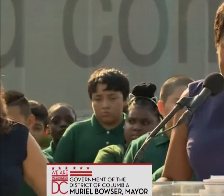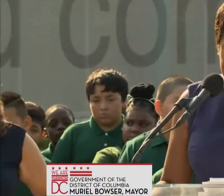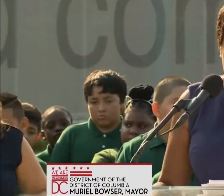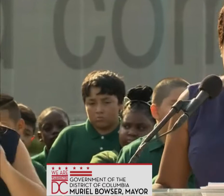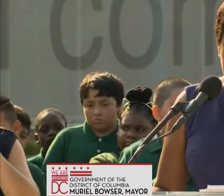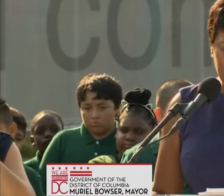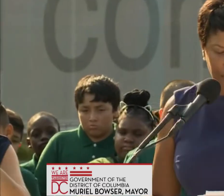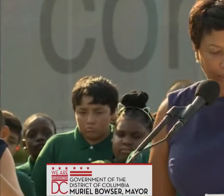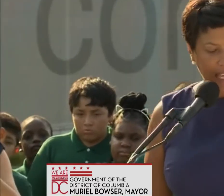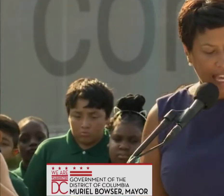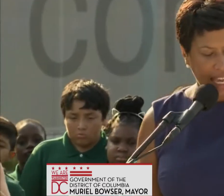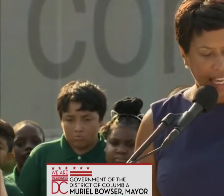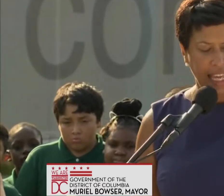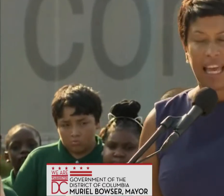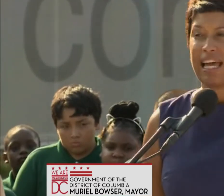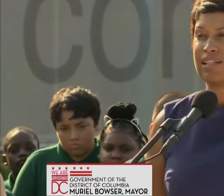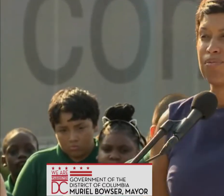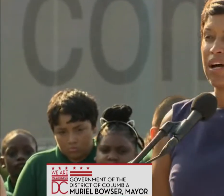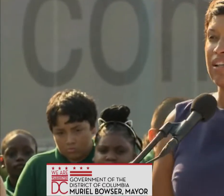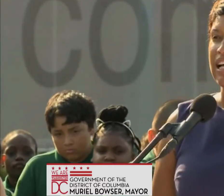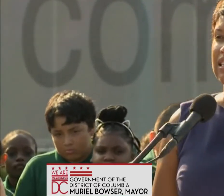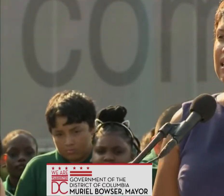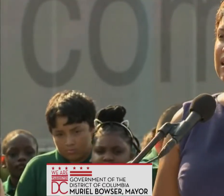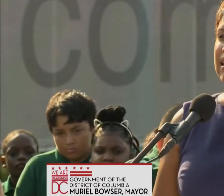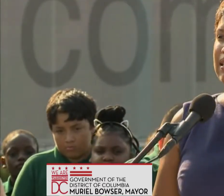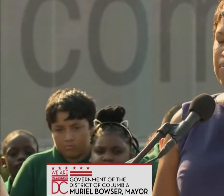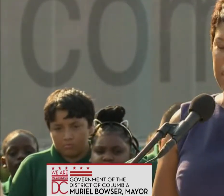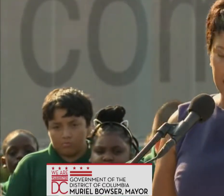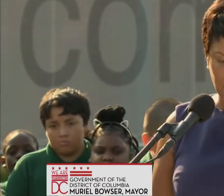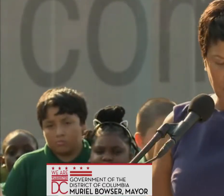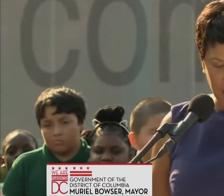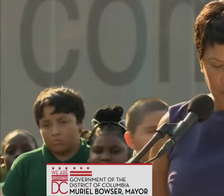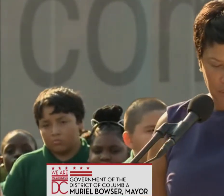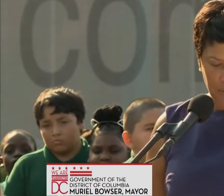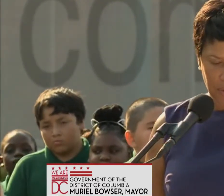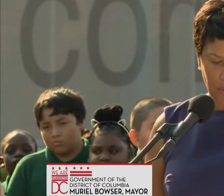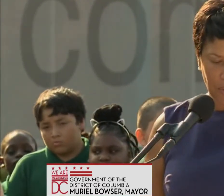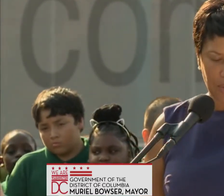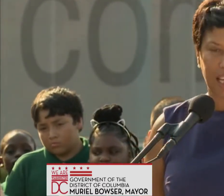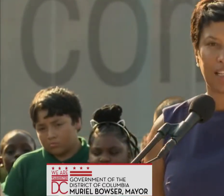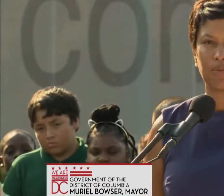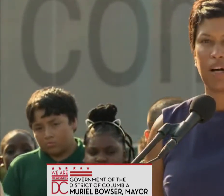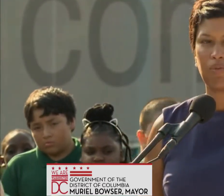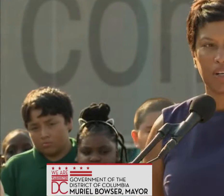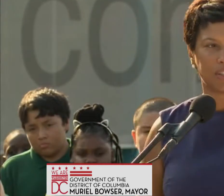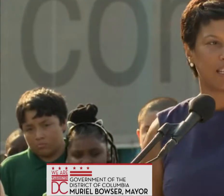Hansell Kang as well as the DCPS Chancellor of schools and Swann Wilson